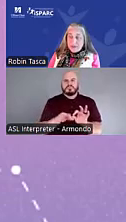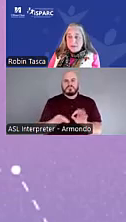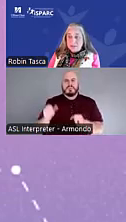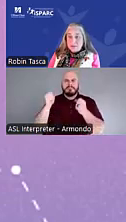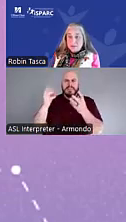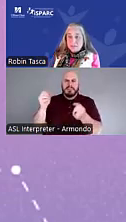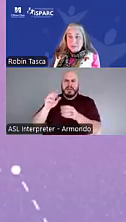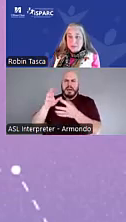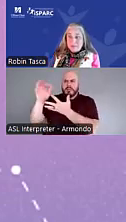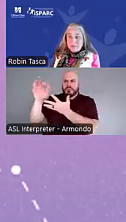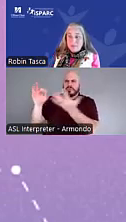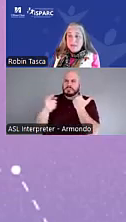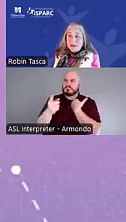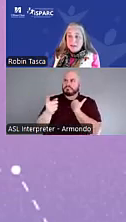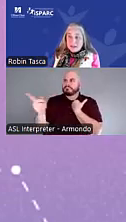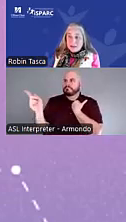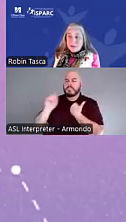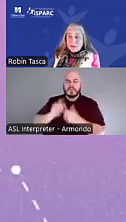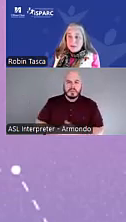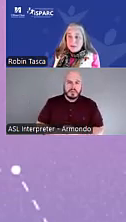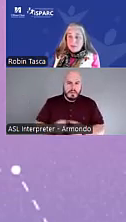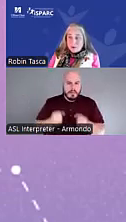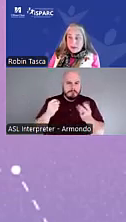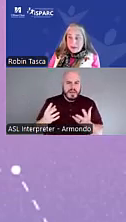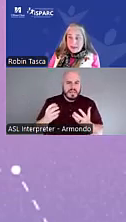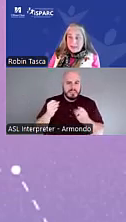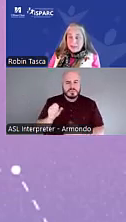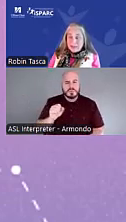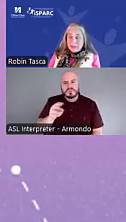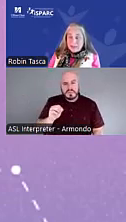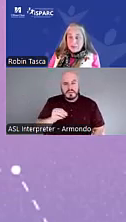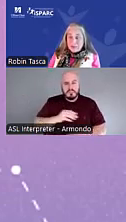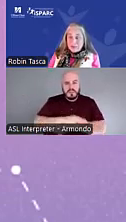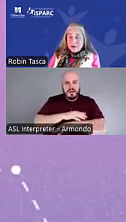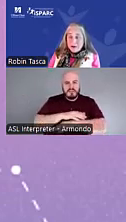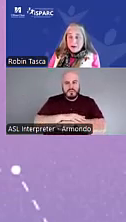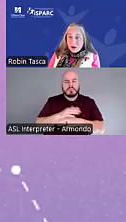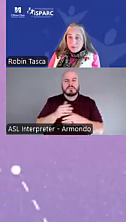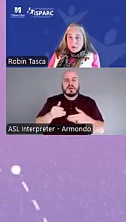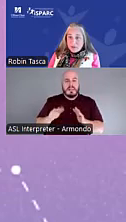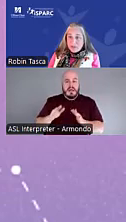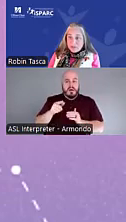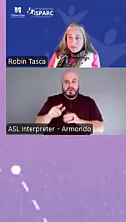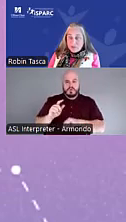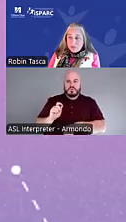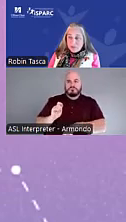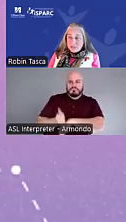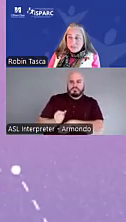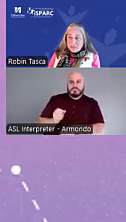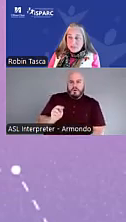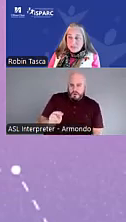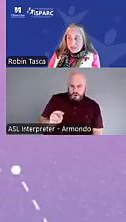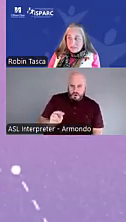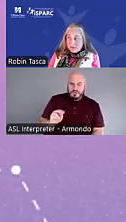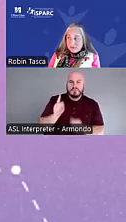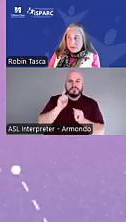and a lot of the social media platforms allow you to do it right as you are uploading the video, which is fabulous.